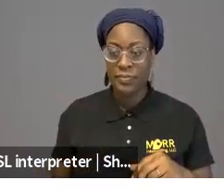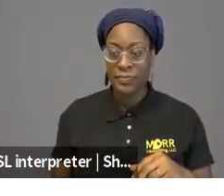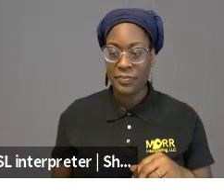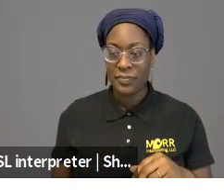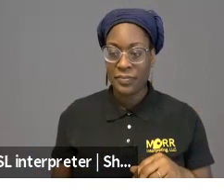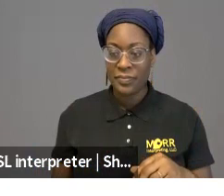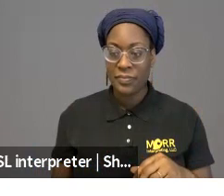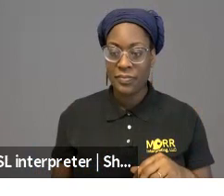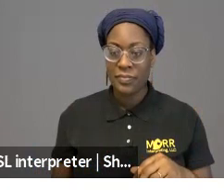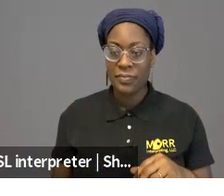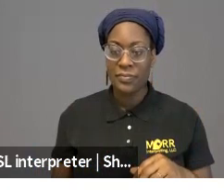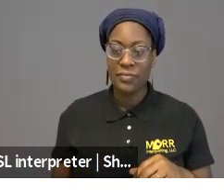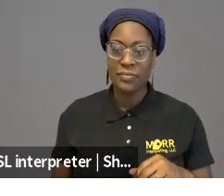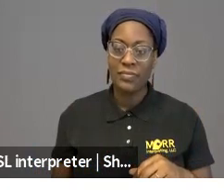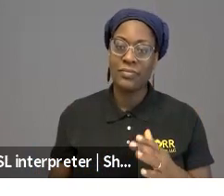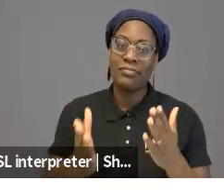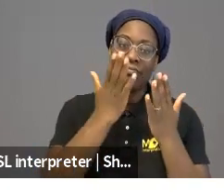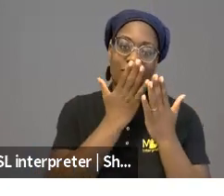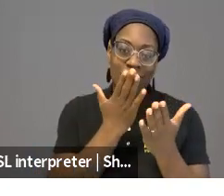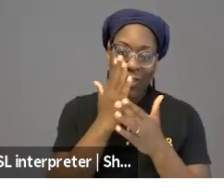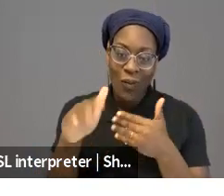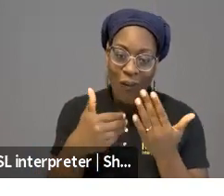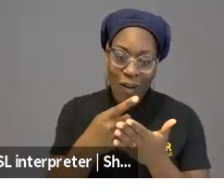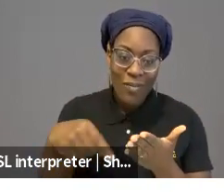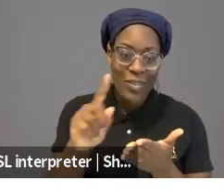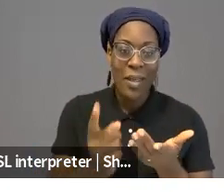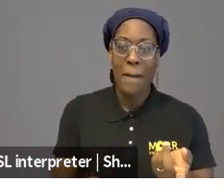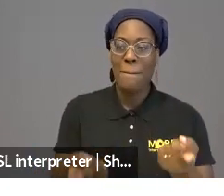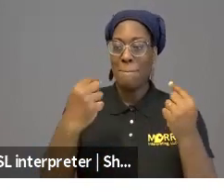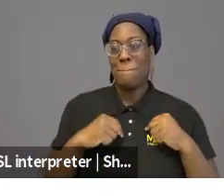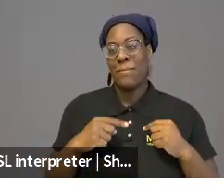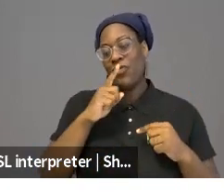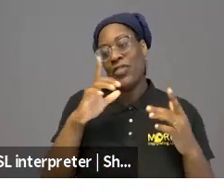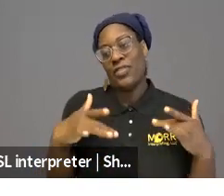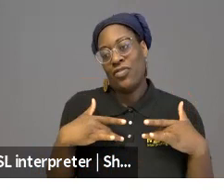We're so excited to meet with you all today and to discuss interdependence in online writing center